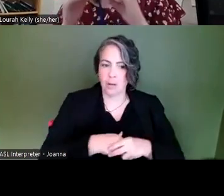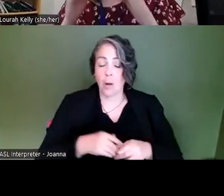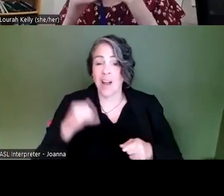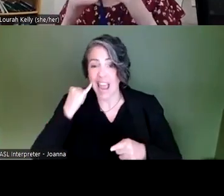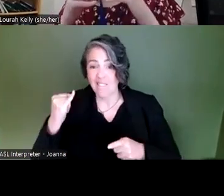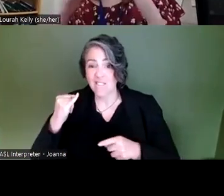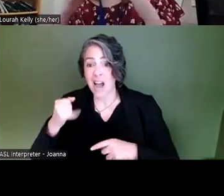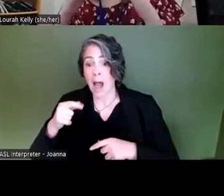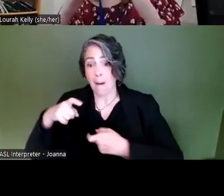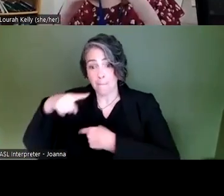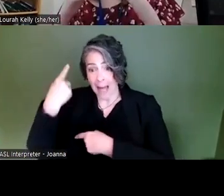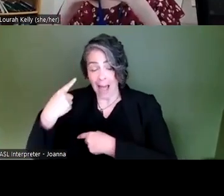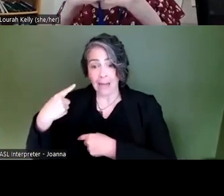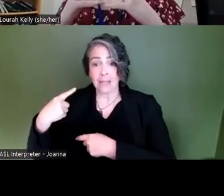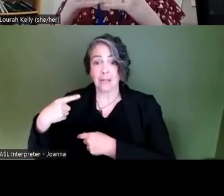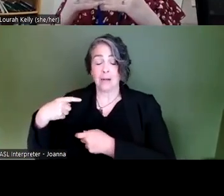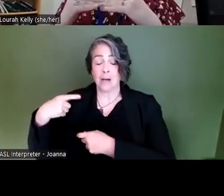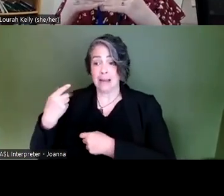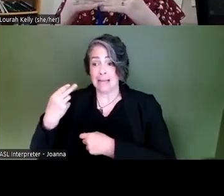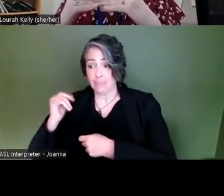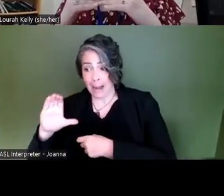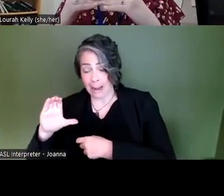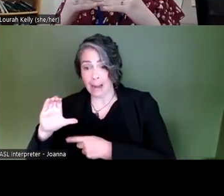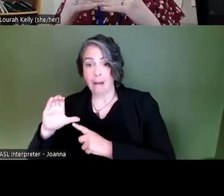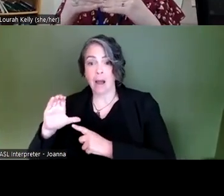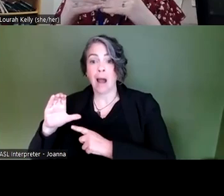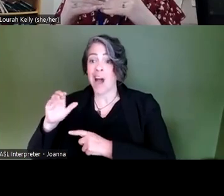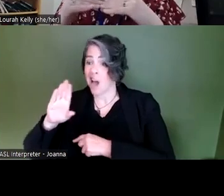We also didn't necessarily see a compounded or additive effect of